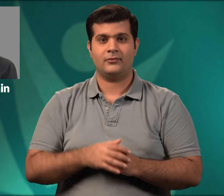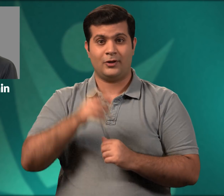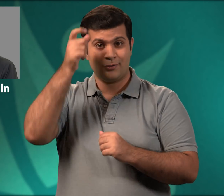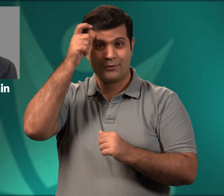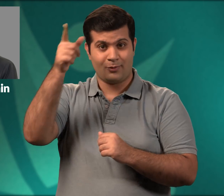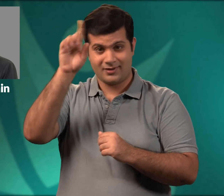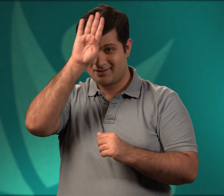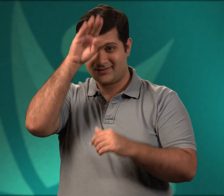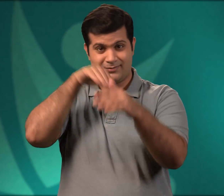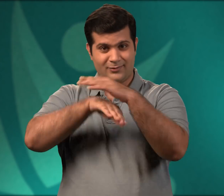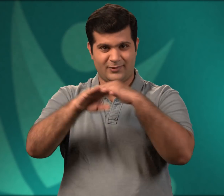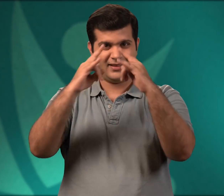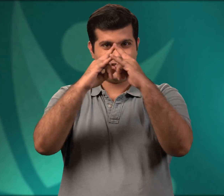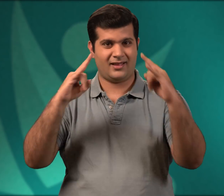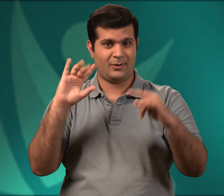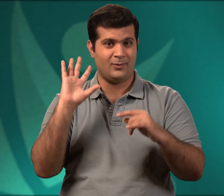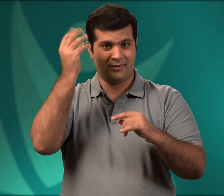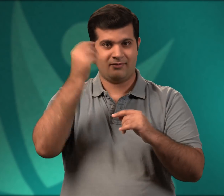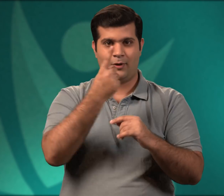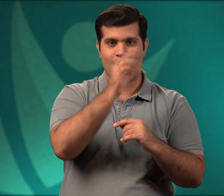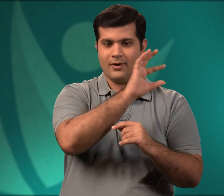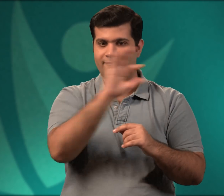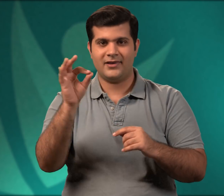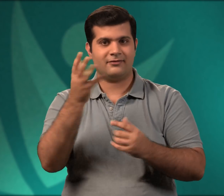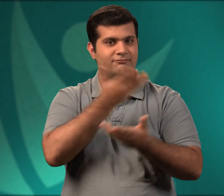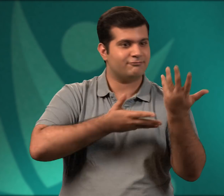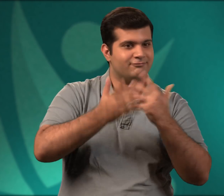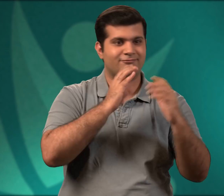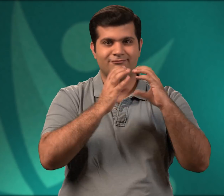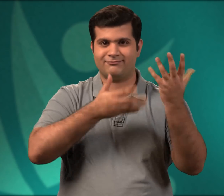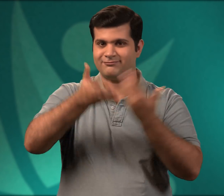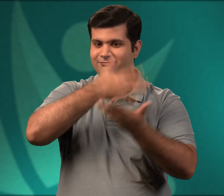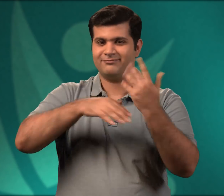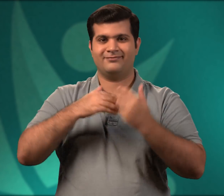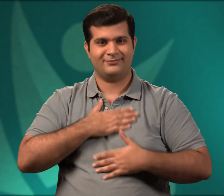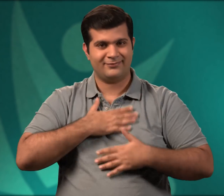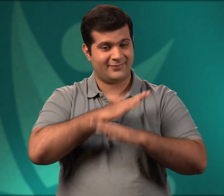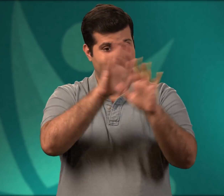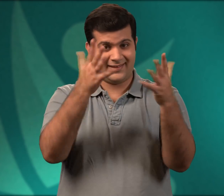After enjoying the WFDYS week long camp in Istanbul, Turkey